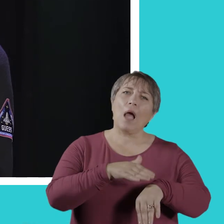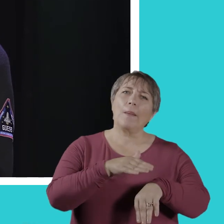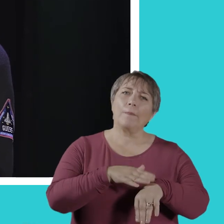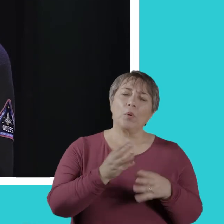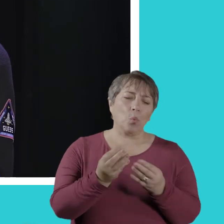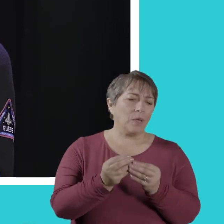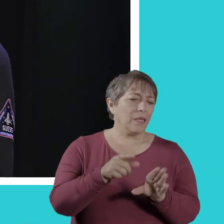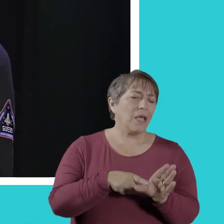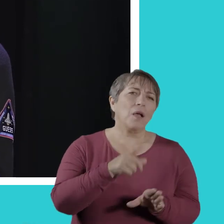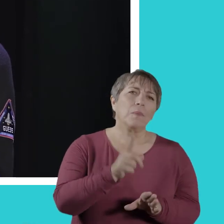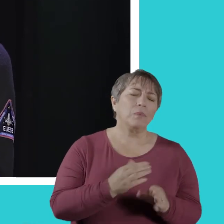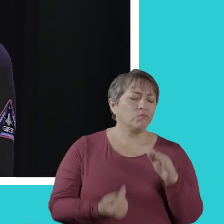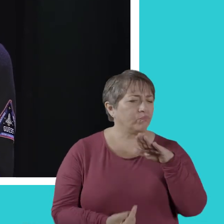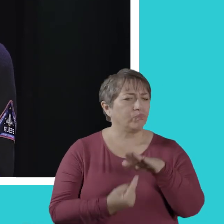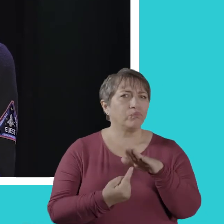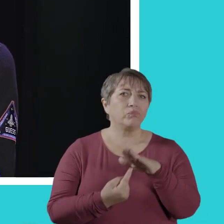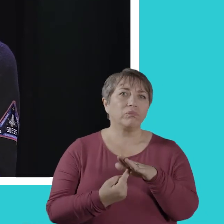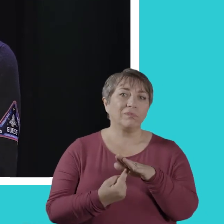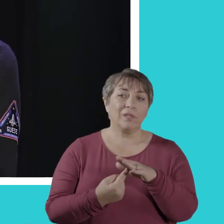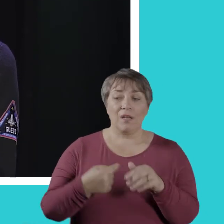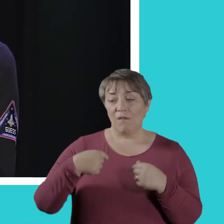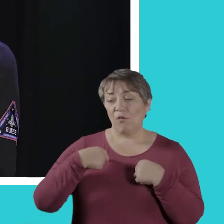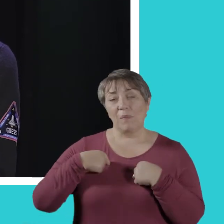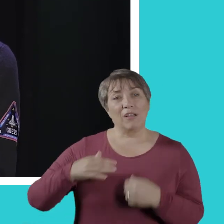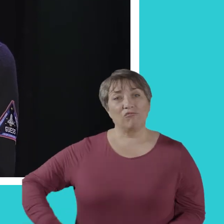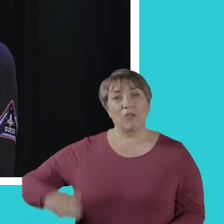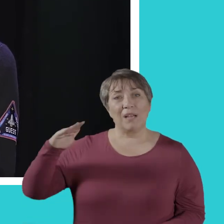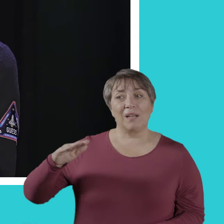blame for it all the time. But I think that's really important for us and again we'll build